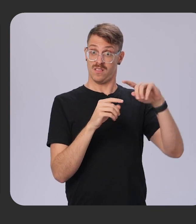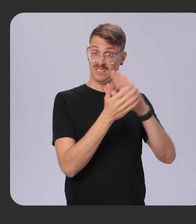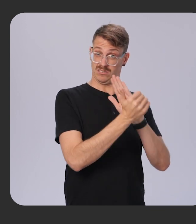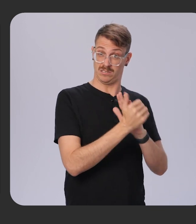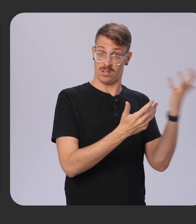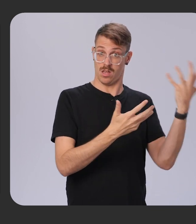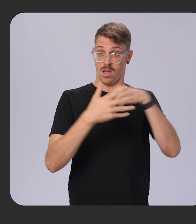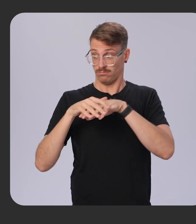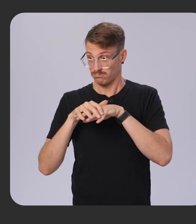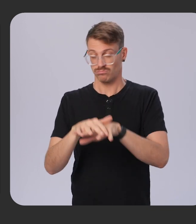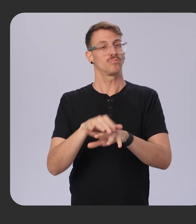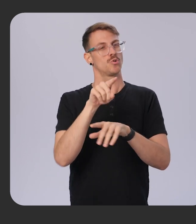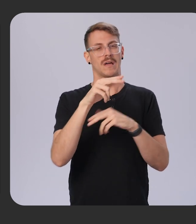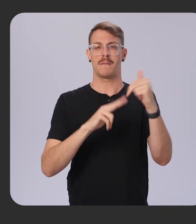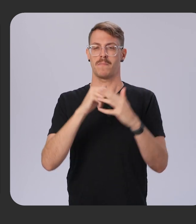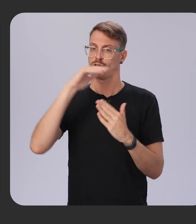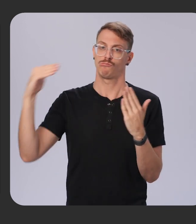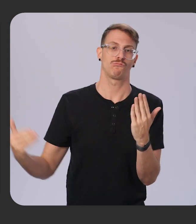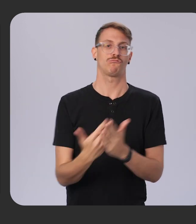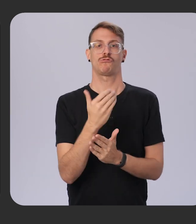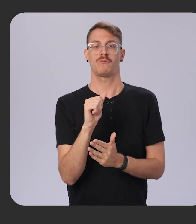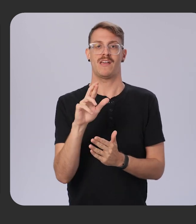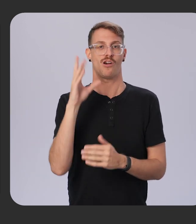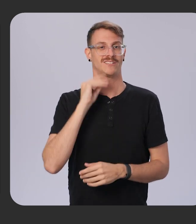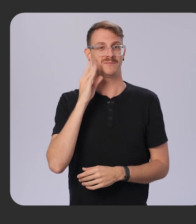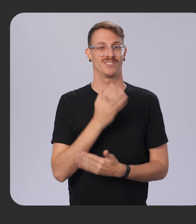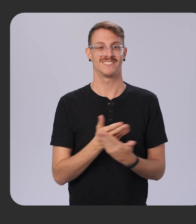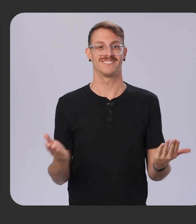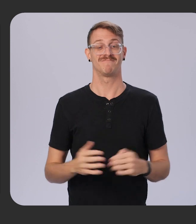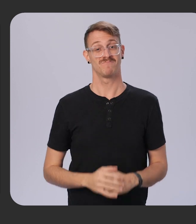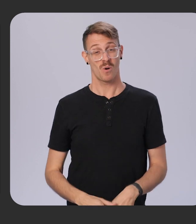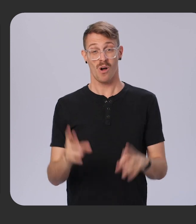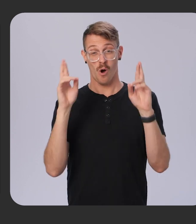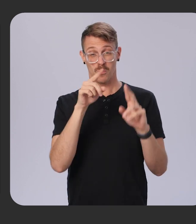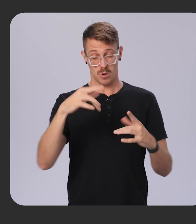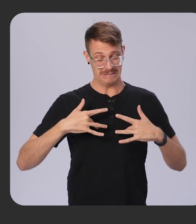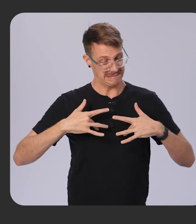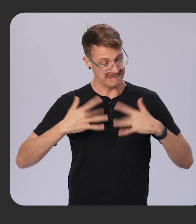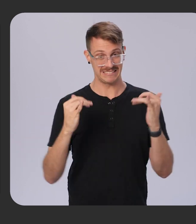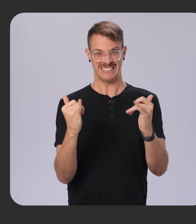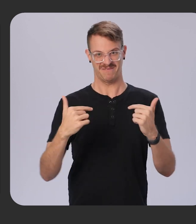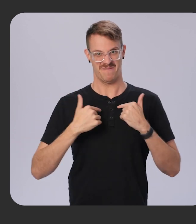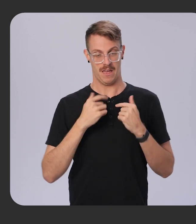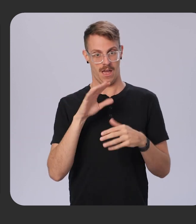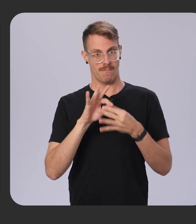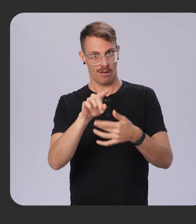can build compelling new AR experiences. I hope you're as excited as I am about the future of AR.